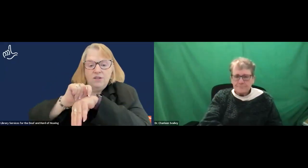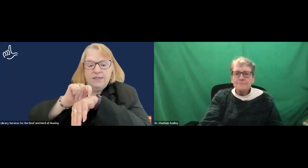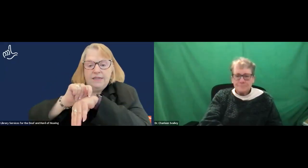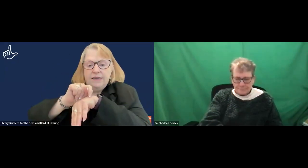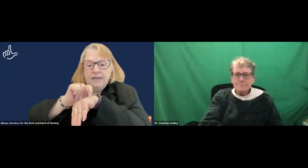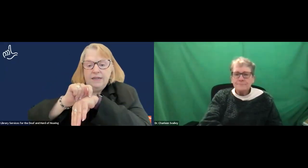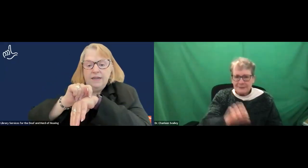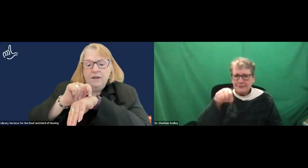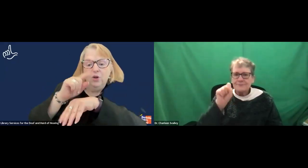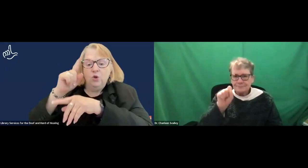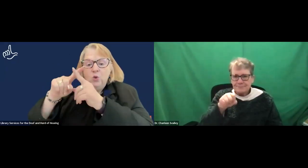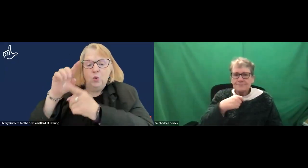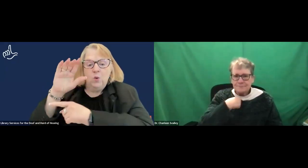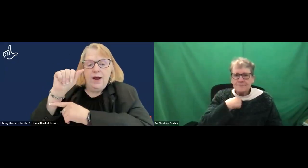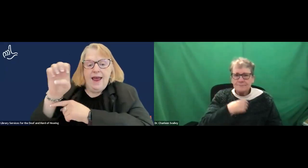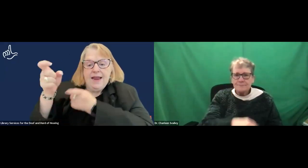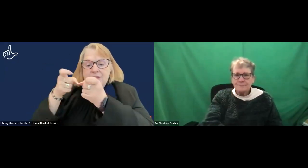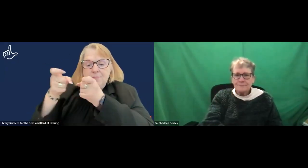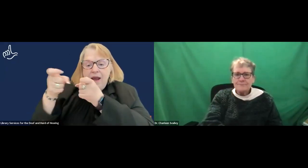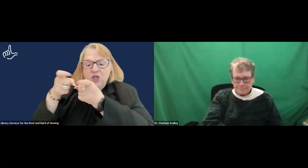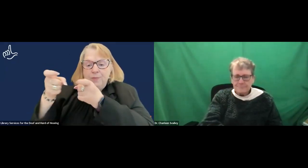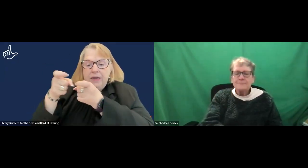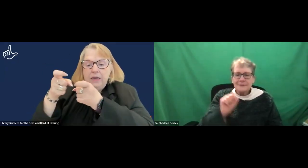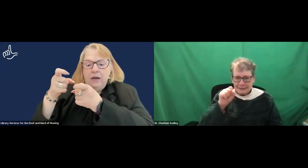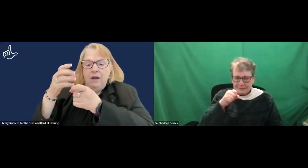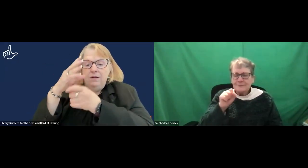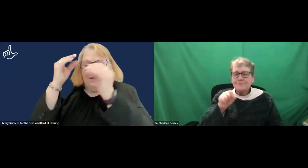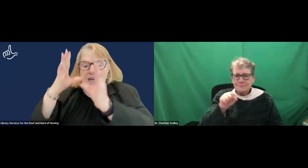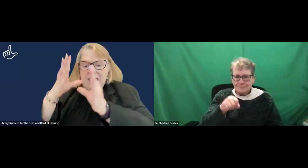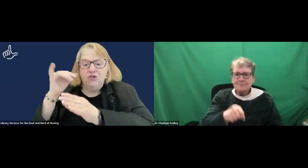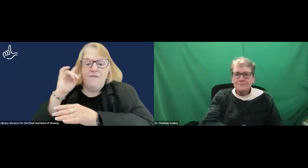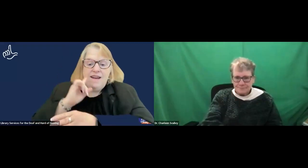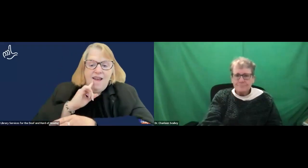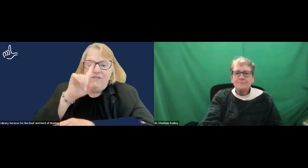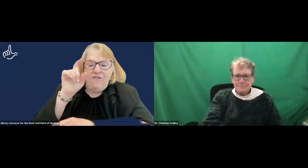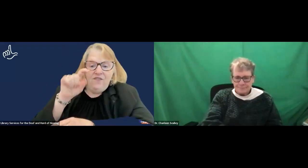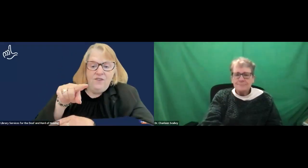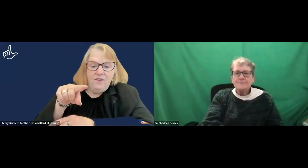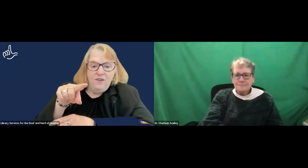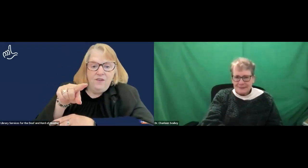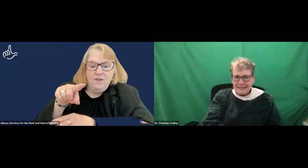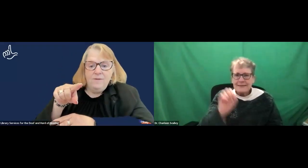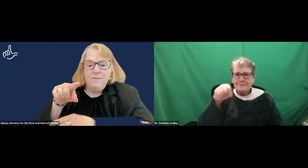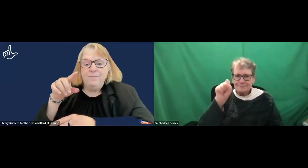[Interpreter for Brenda] Another question we're seeing here is can you provide consultation to case managers and teachers of the Deaf?